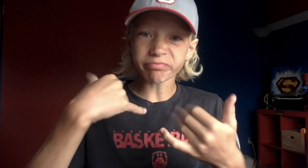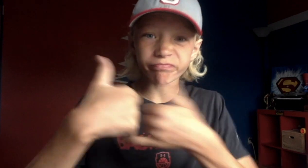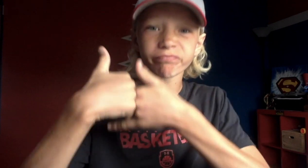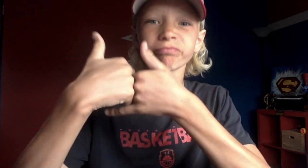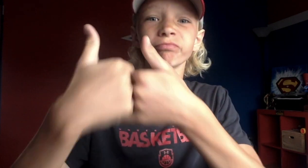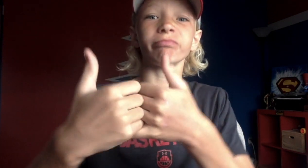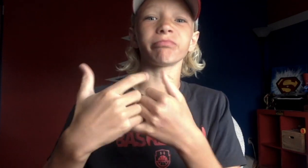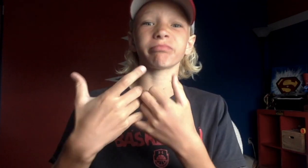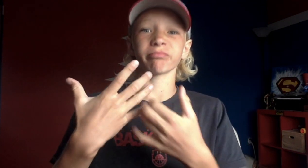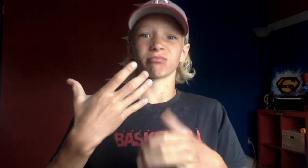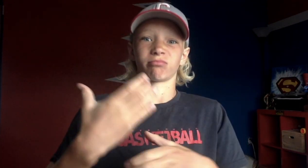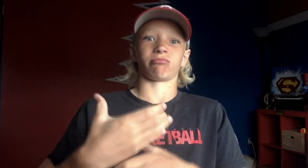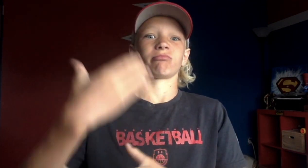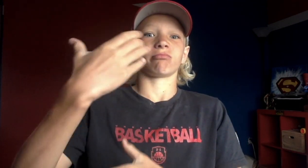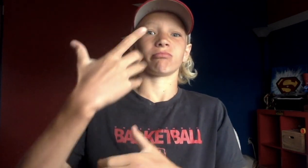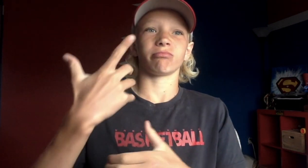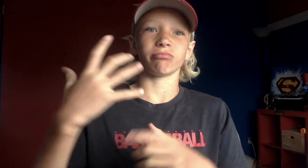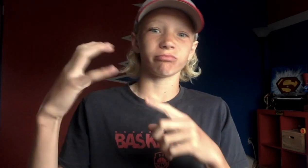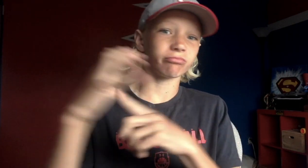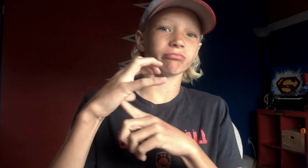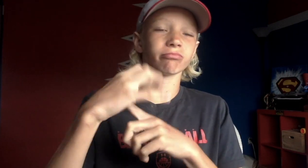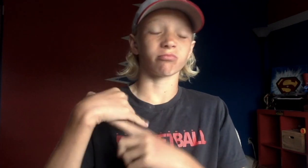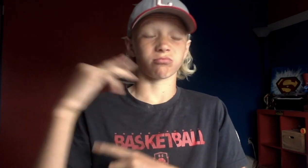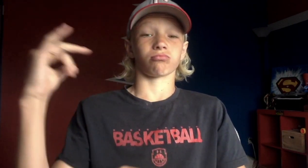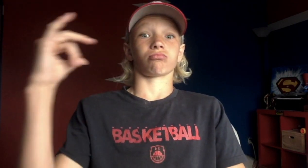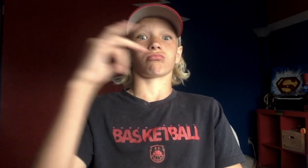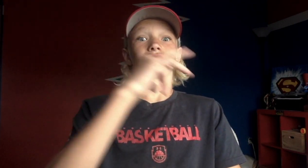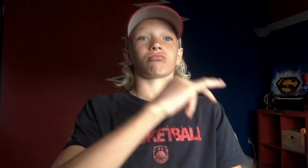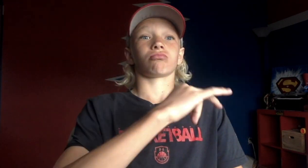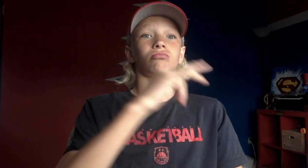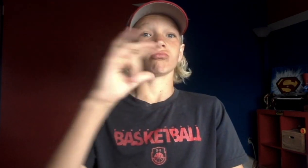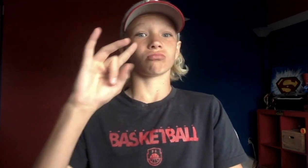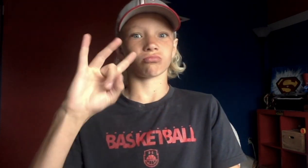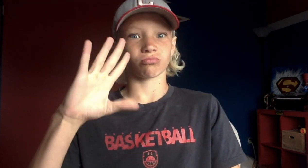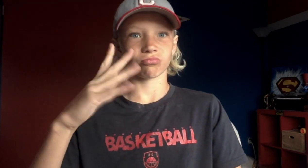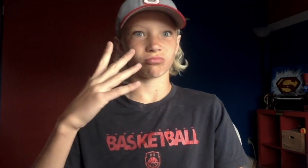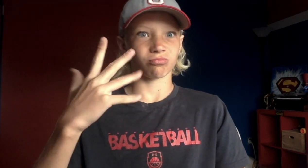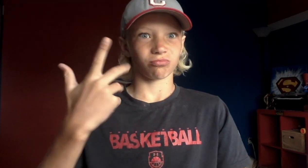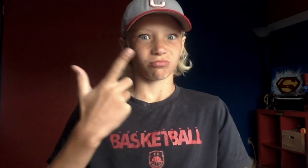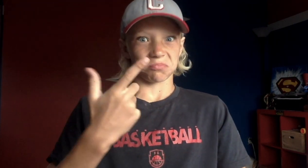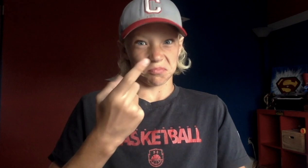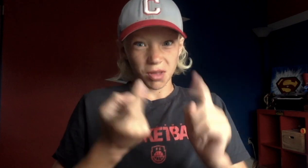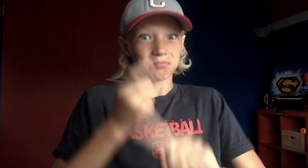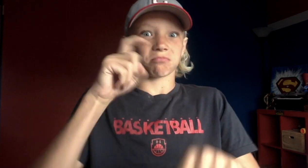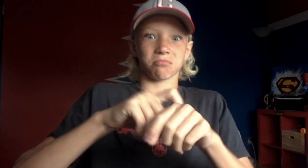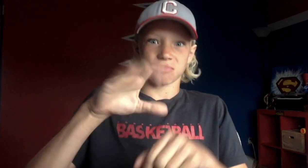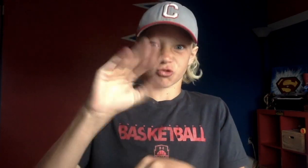We got a championship ring and a trophy. Oh, it was amazing. It was a mind-blowing experience.